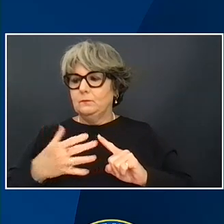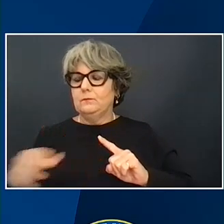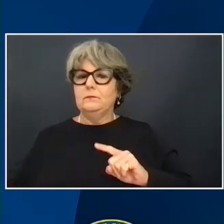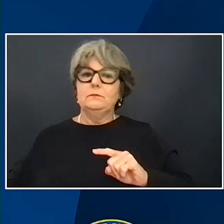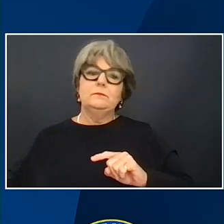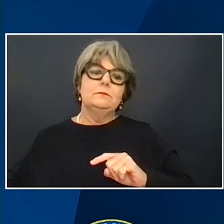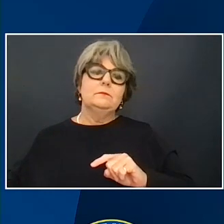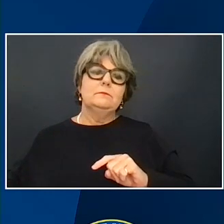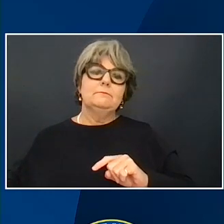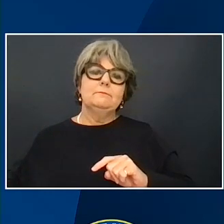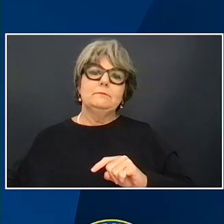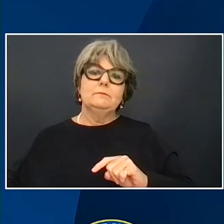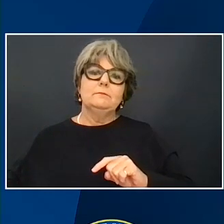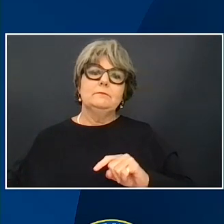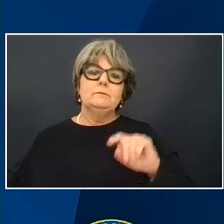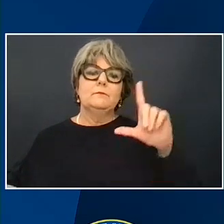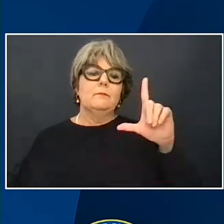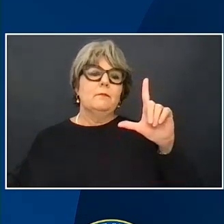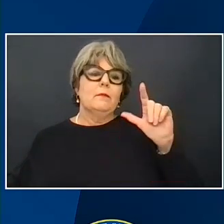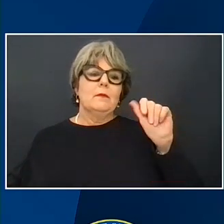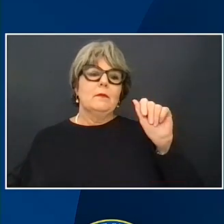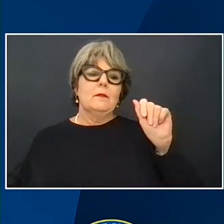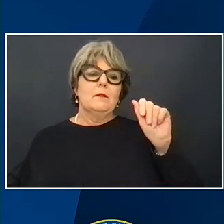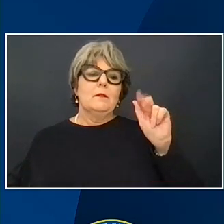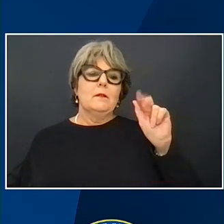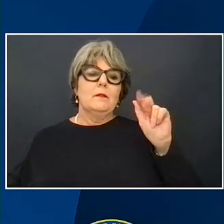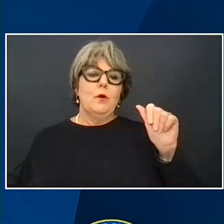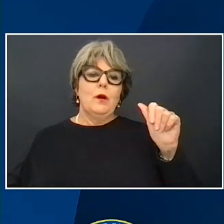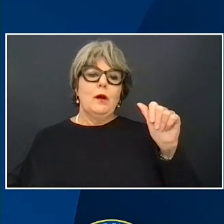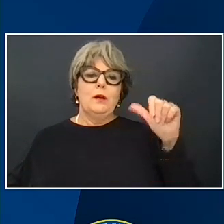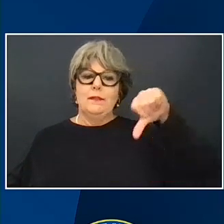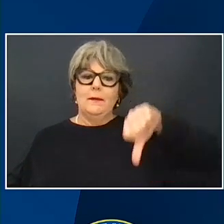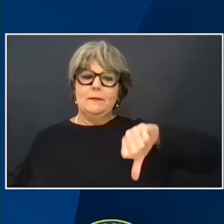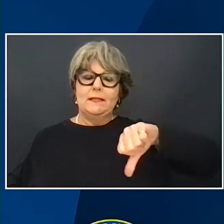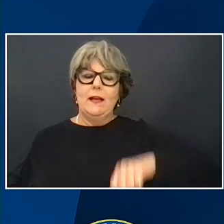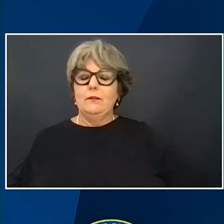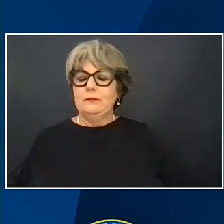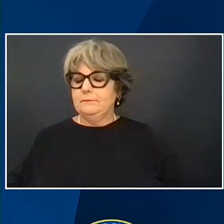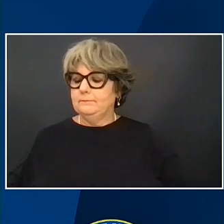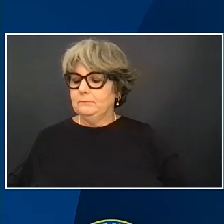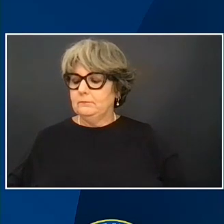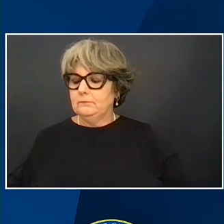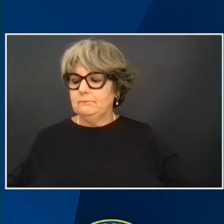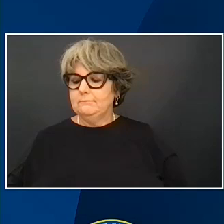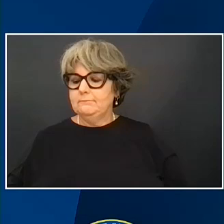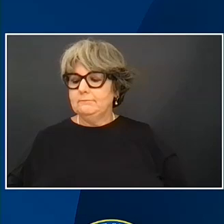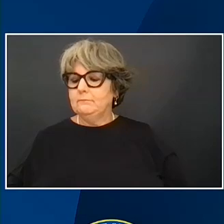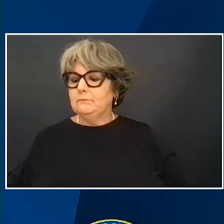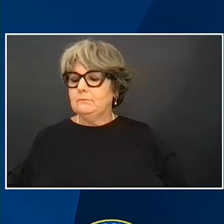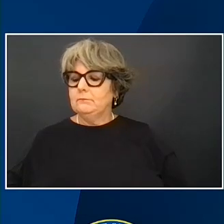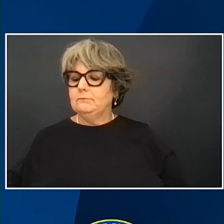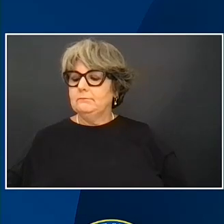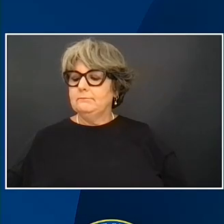Laura Rasar-King is a thumbs down. Those are the only thumbs down that I see. Did I miss anyone?